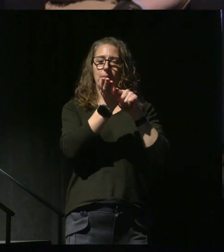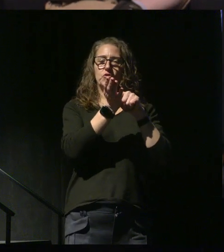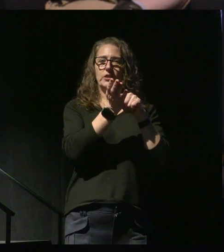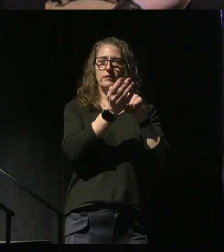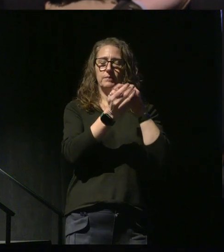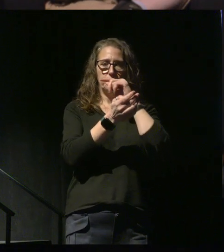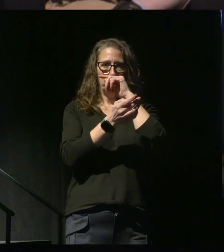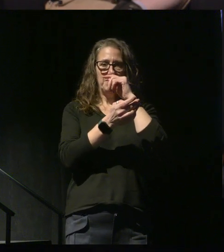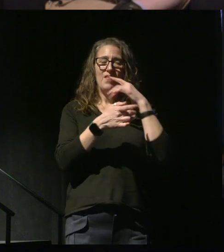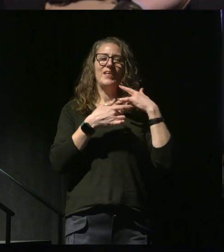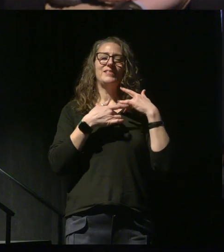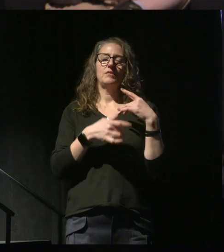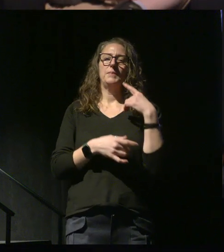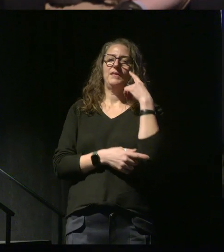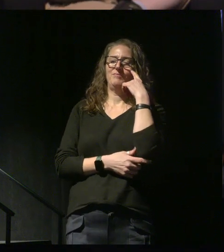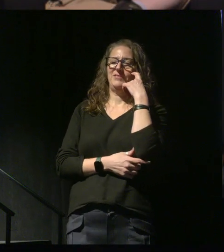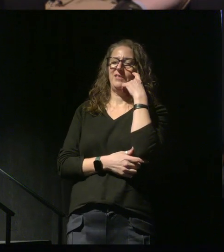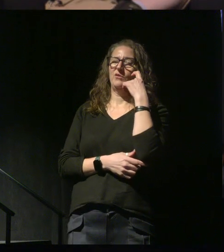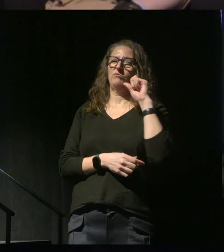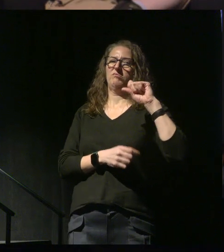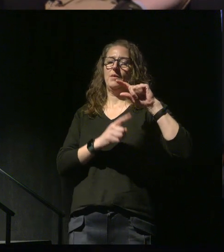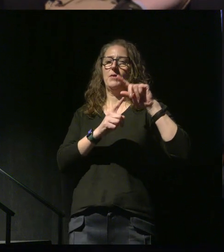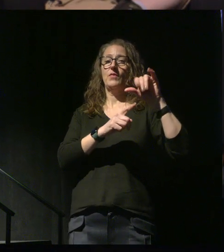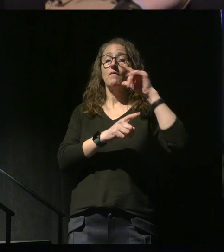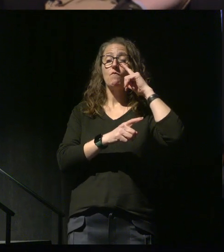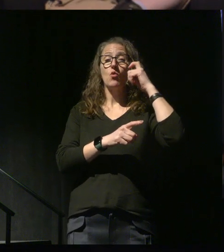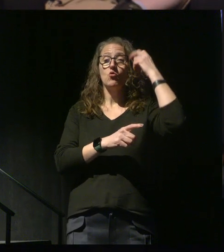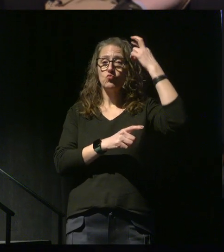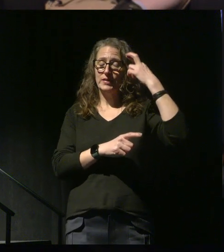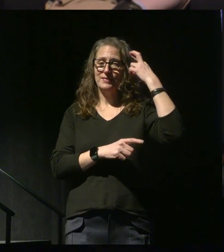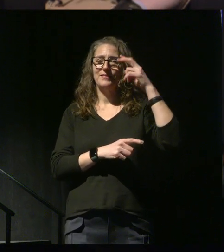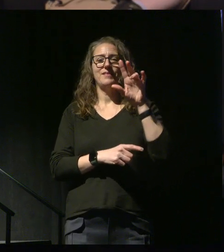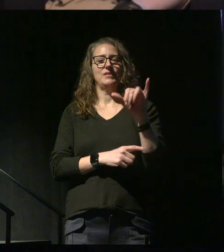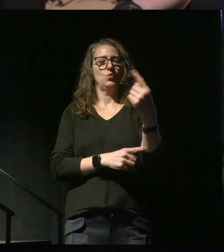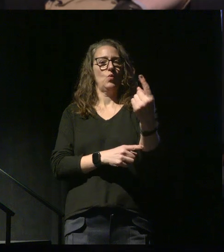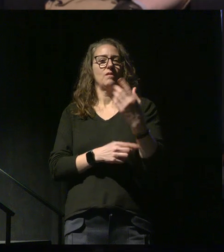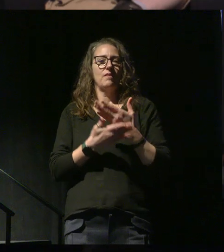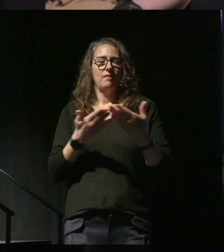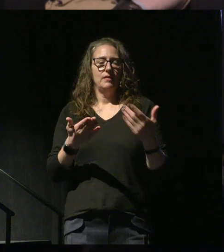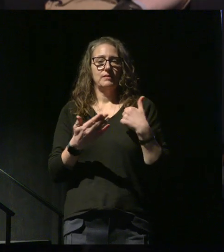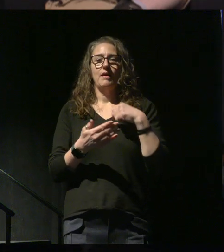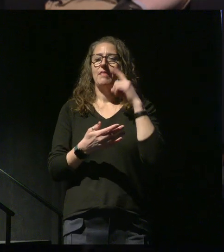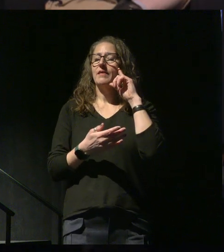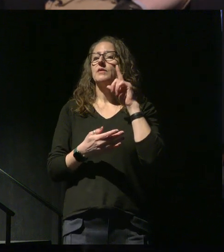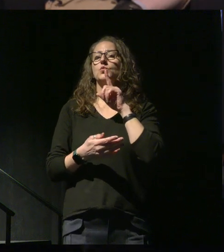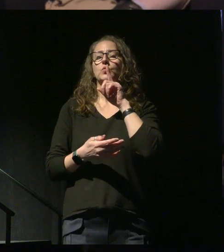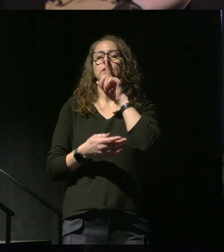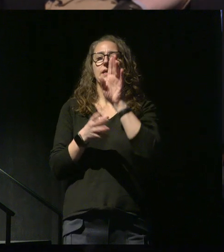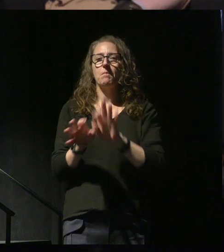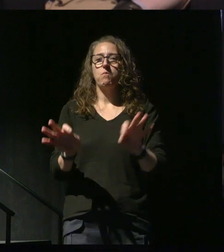cynical about it for good reasons, but one of the things that I think is really important to also think about